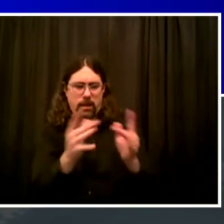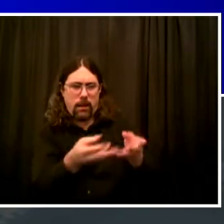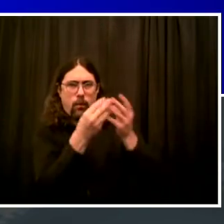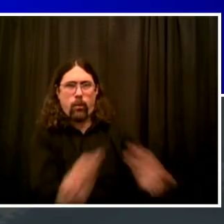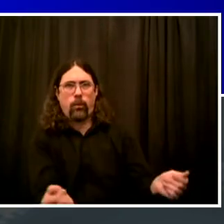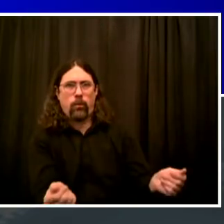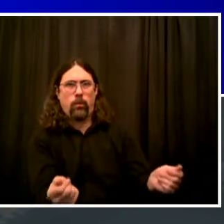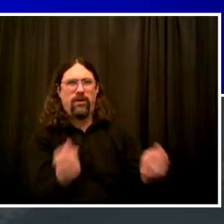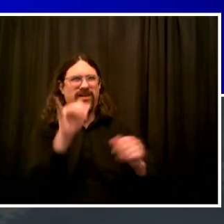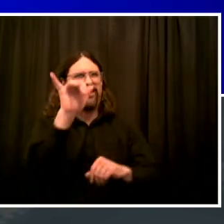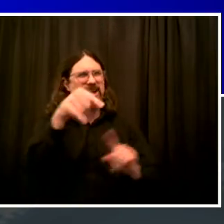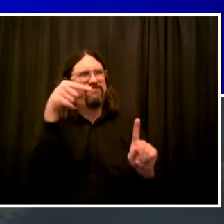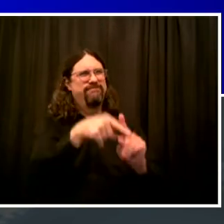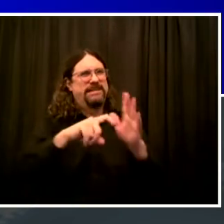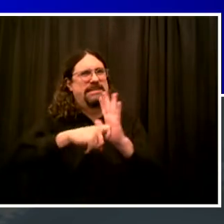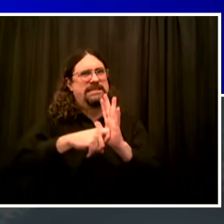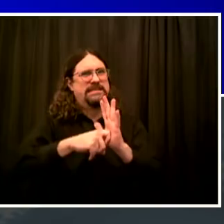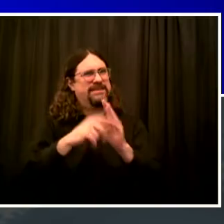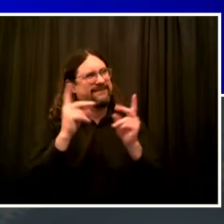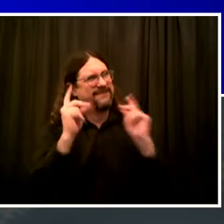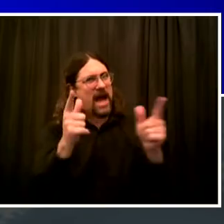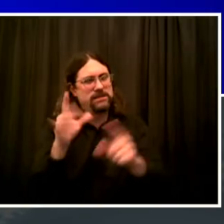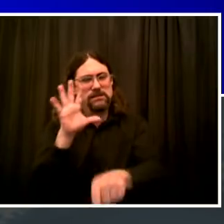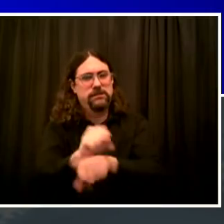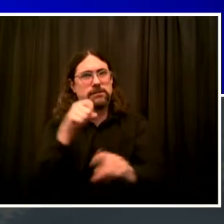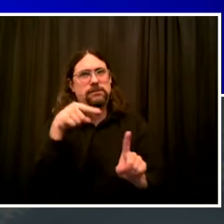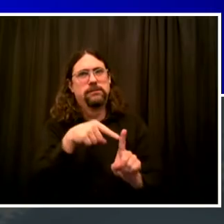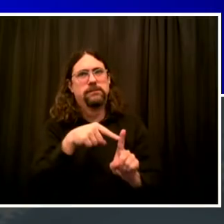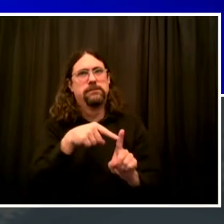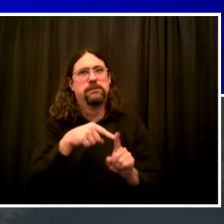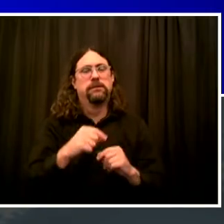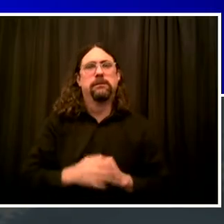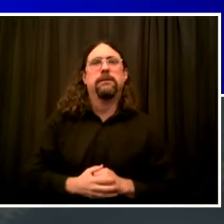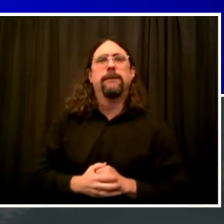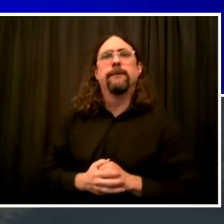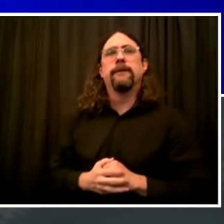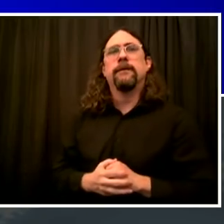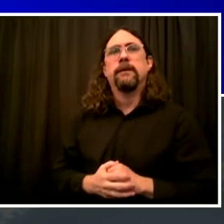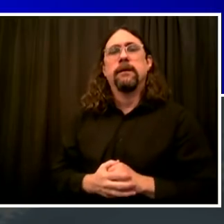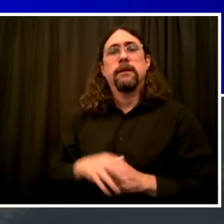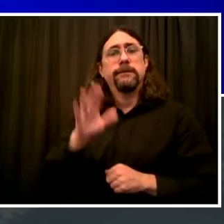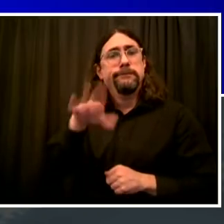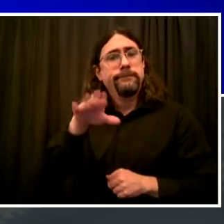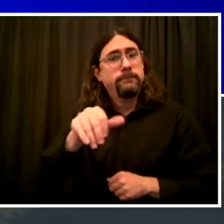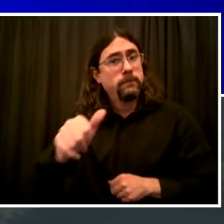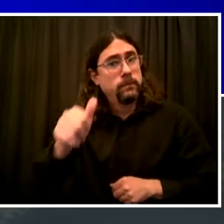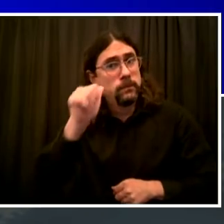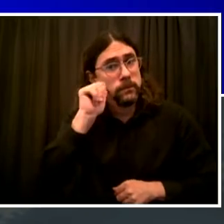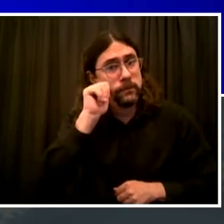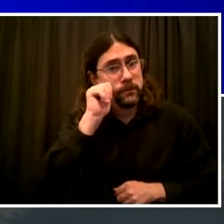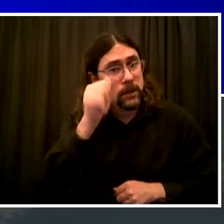MAKE IT.